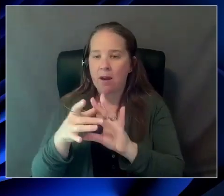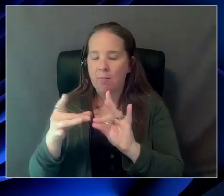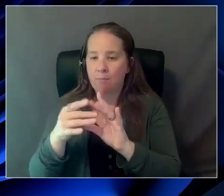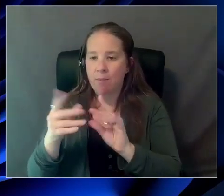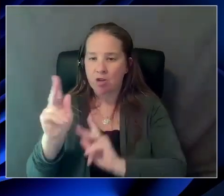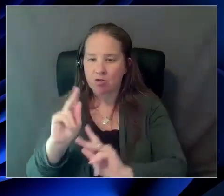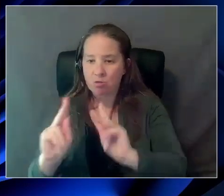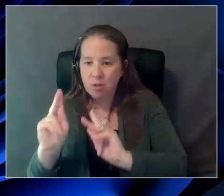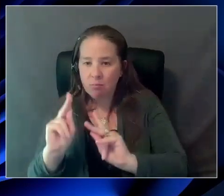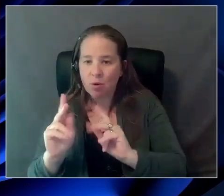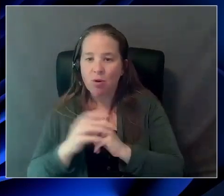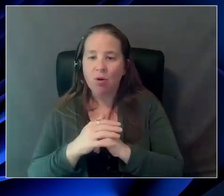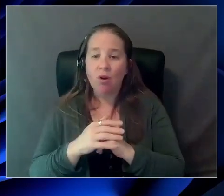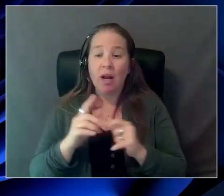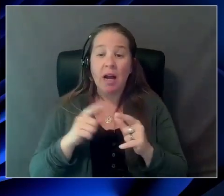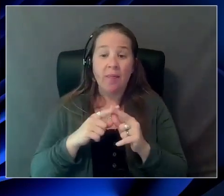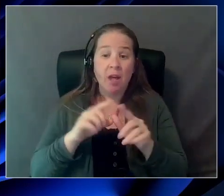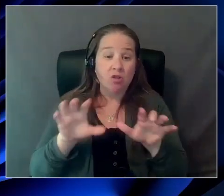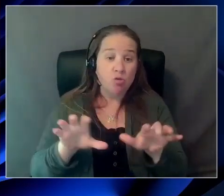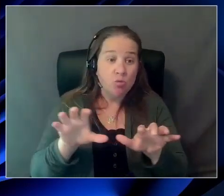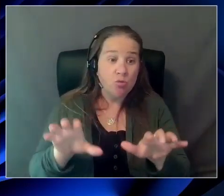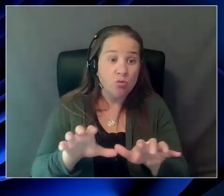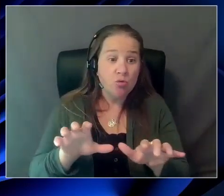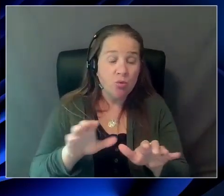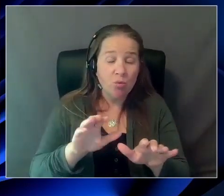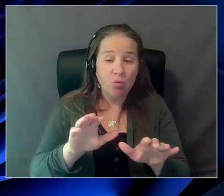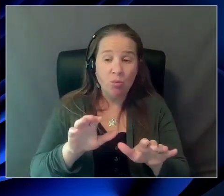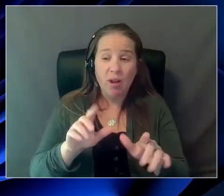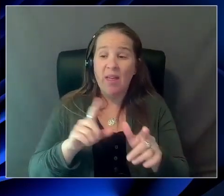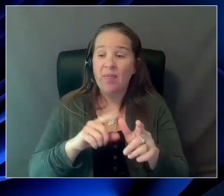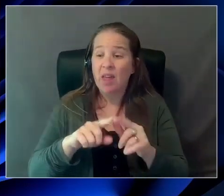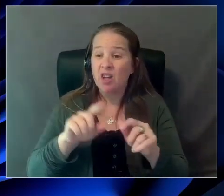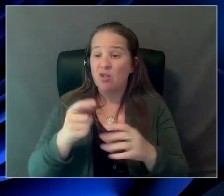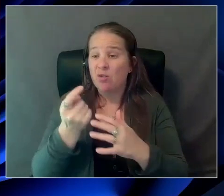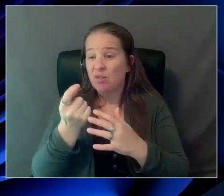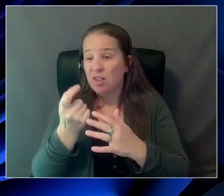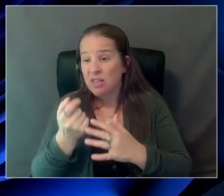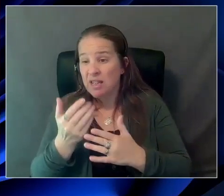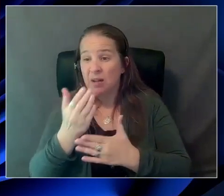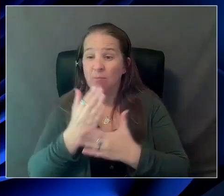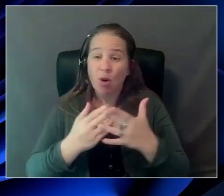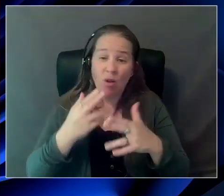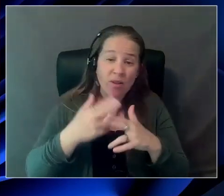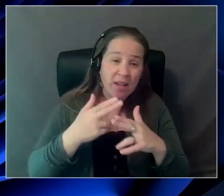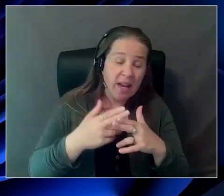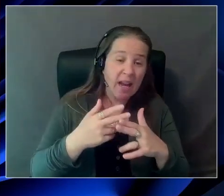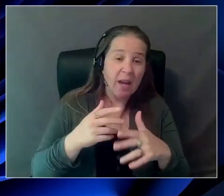And as you do that, you can also then delete part of their name. If you don't care that this fordable